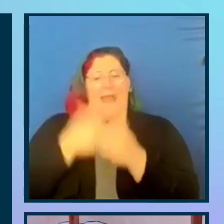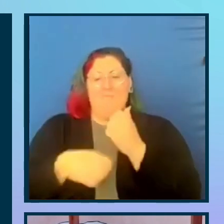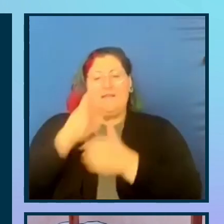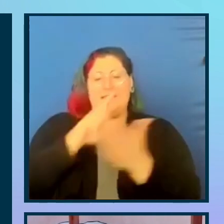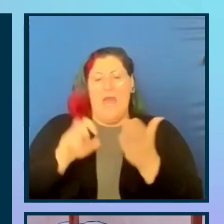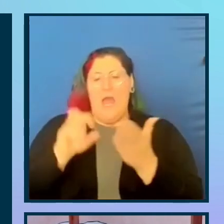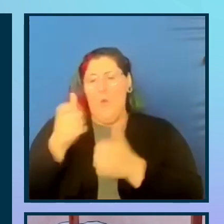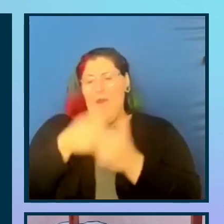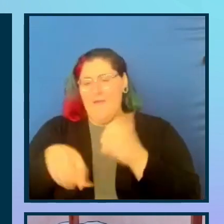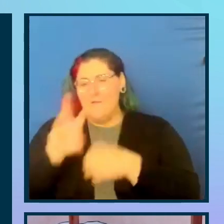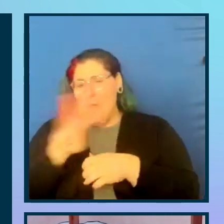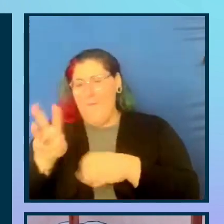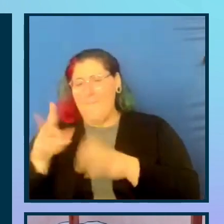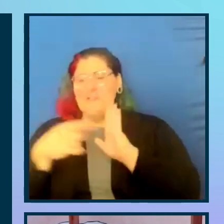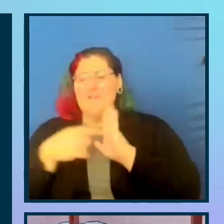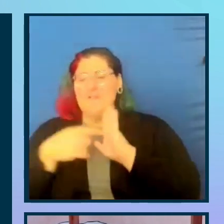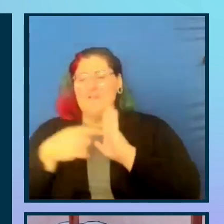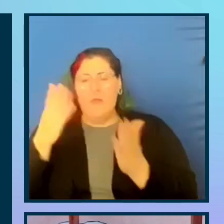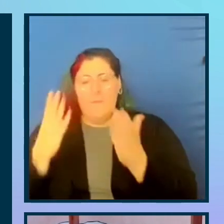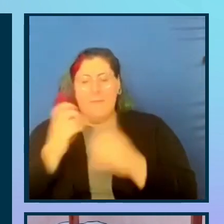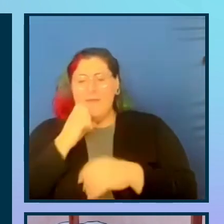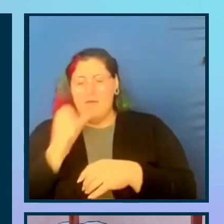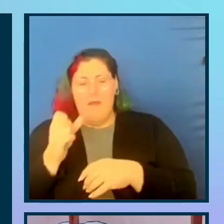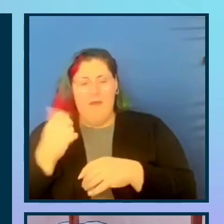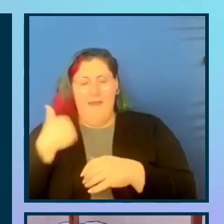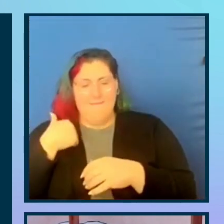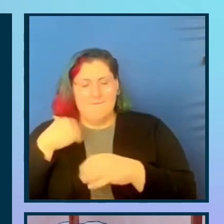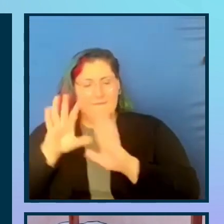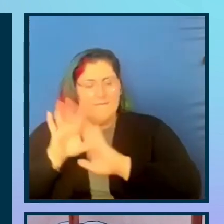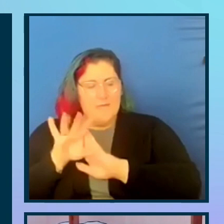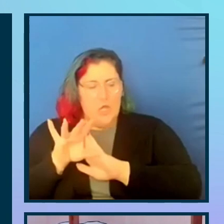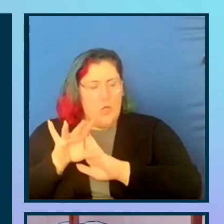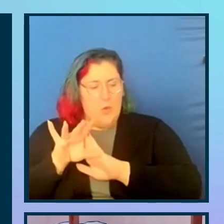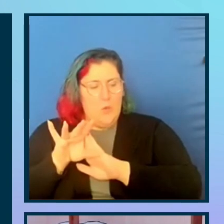For example, there might not be any videos. There might not be any audio.